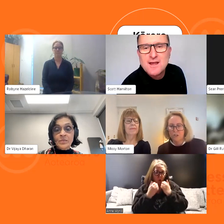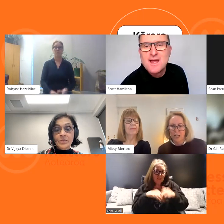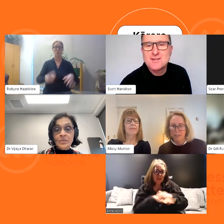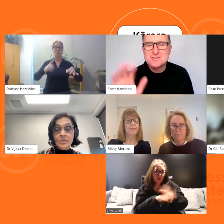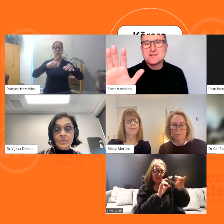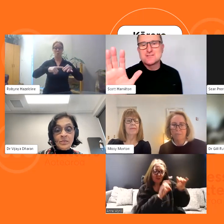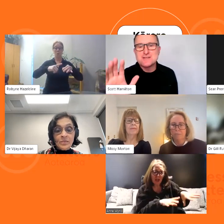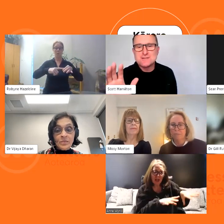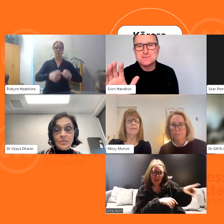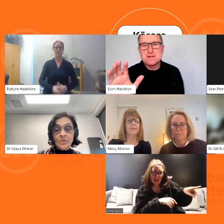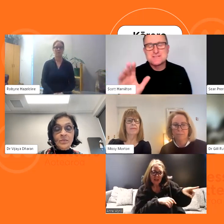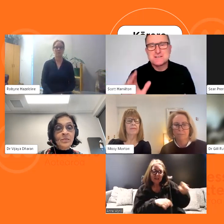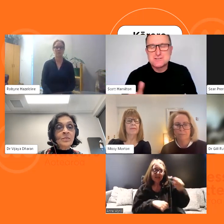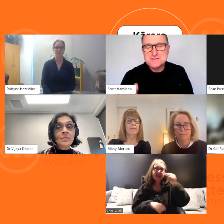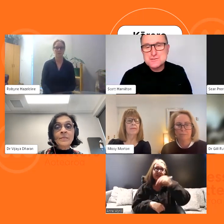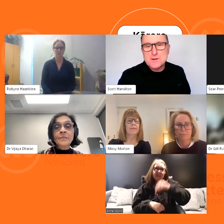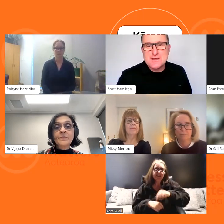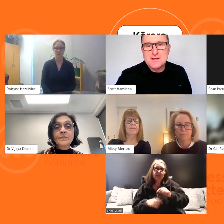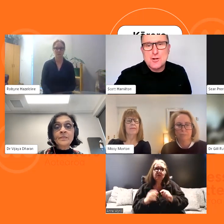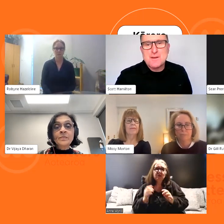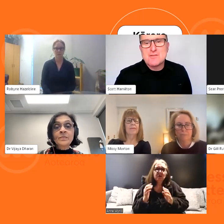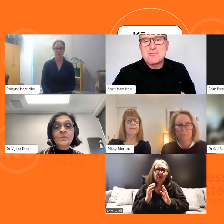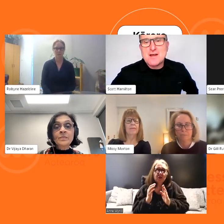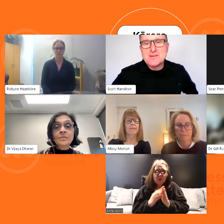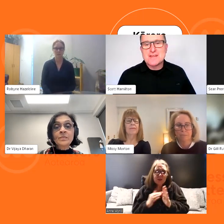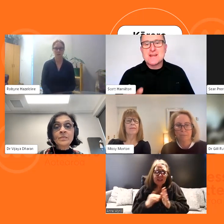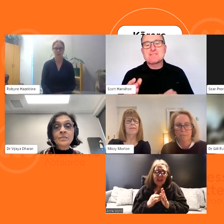chat? Basically she's talking a lot about the funding and having